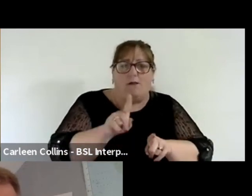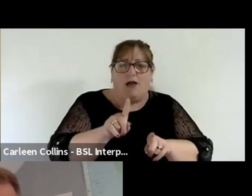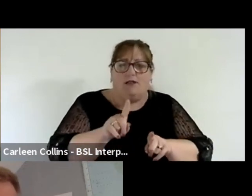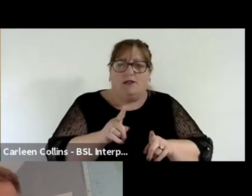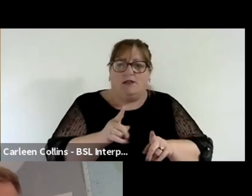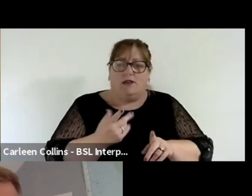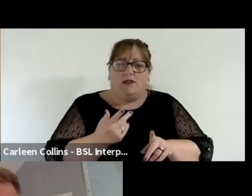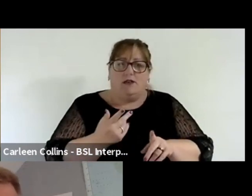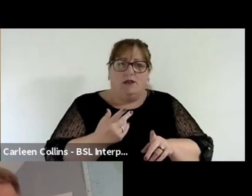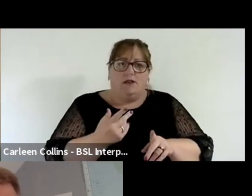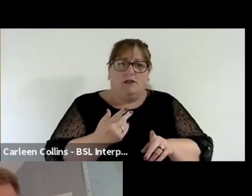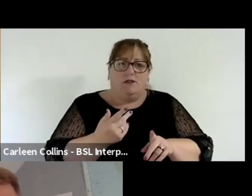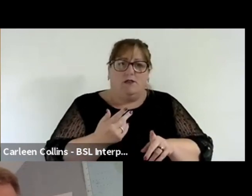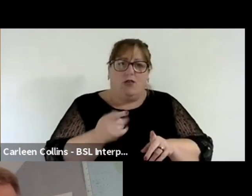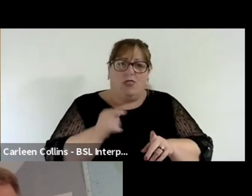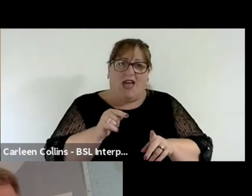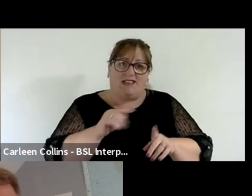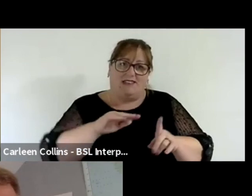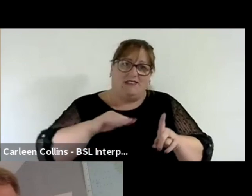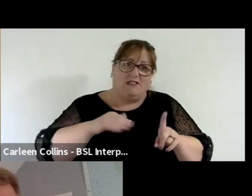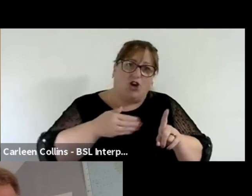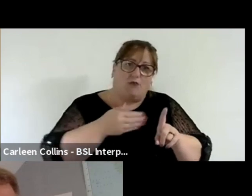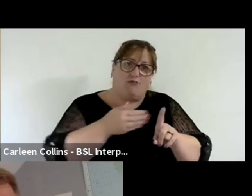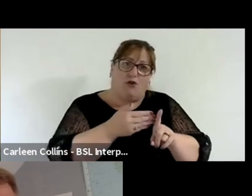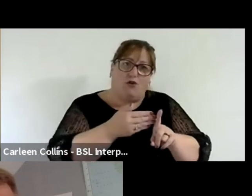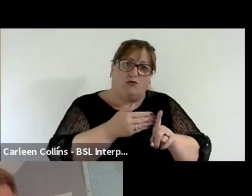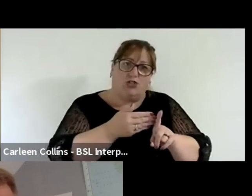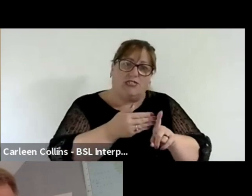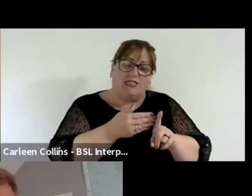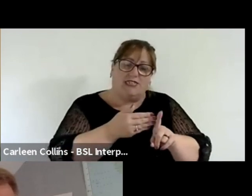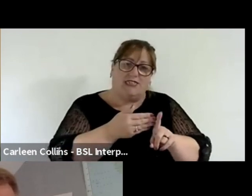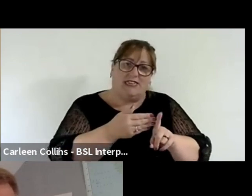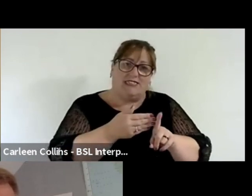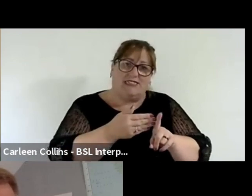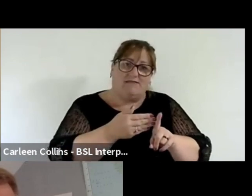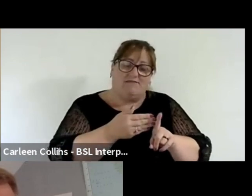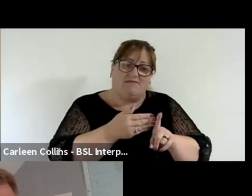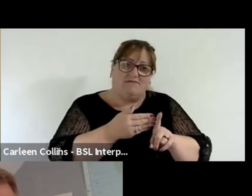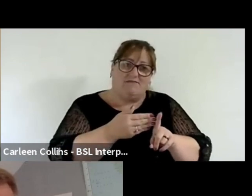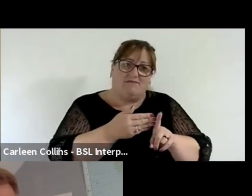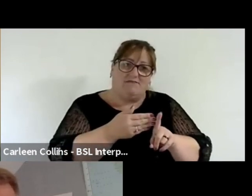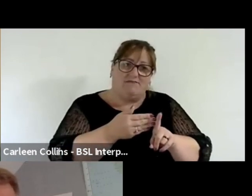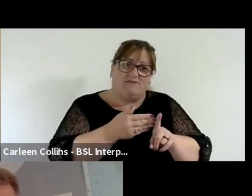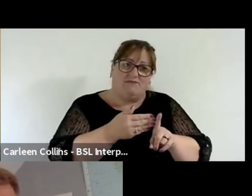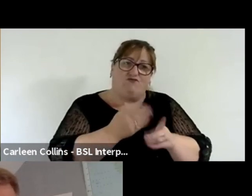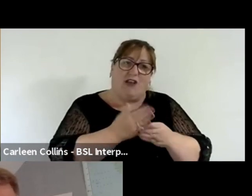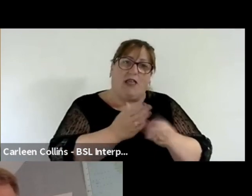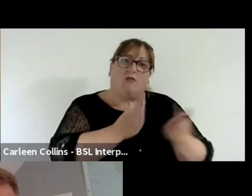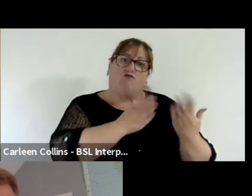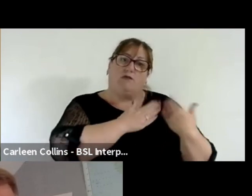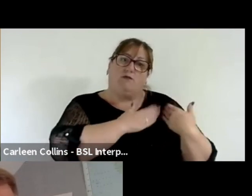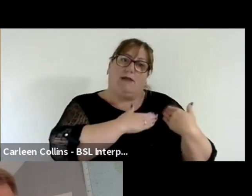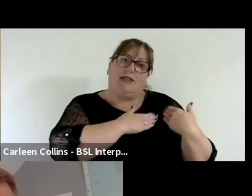But also for our customers as well.